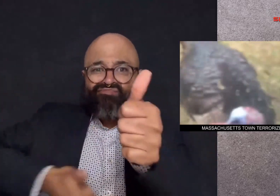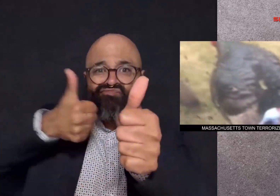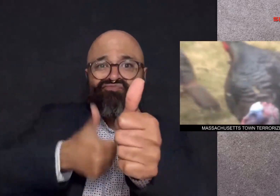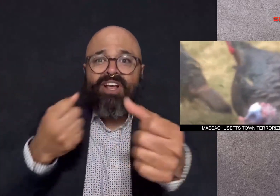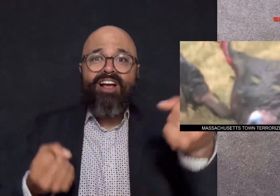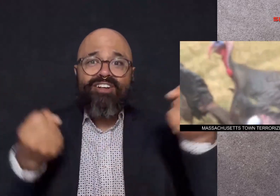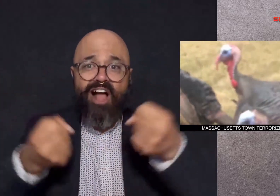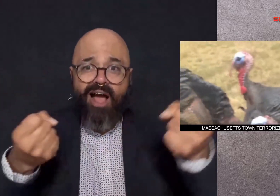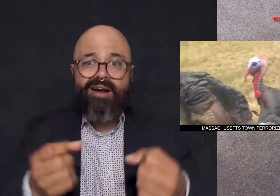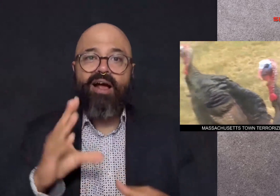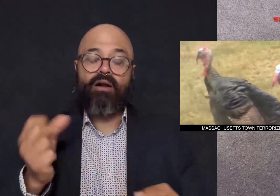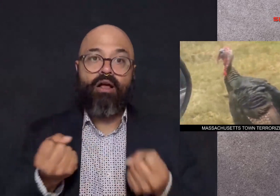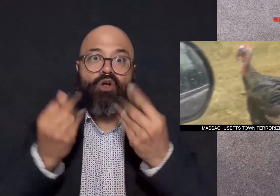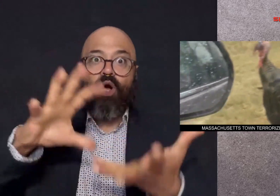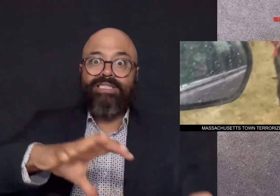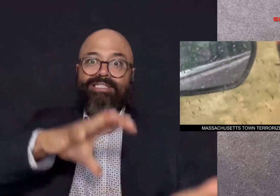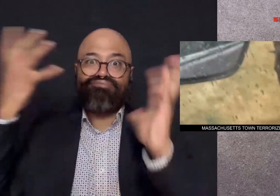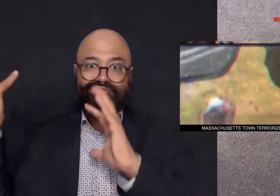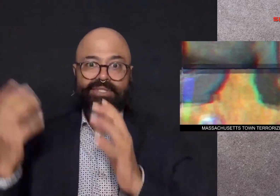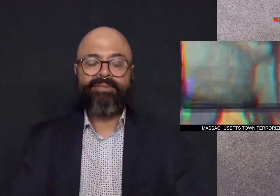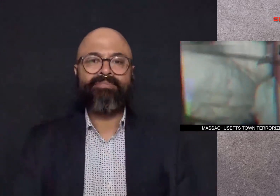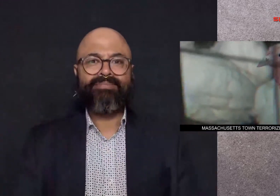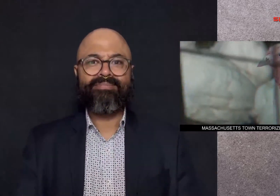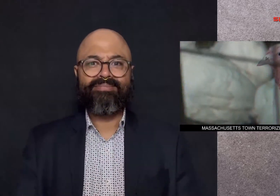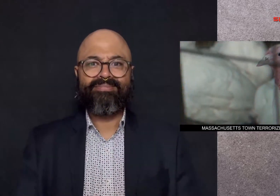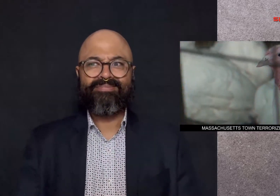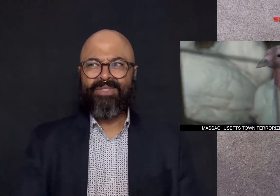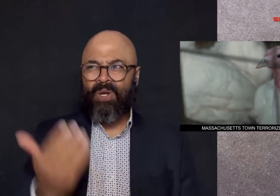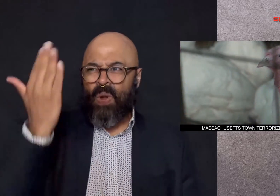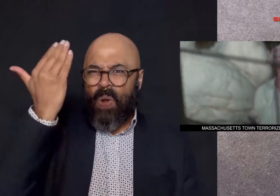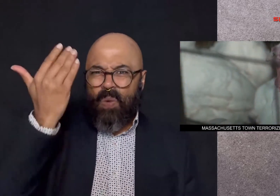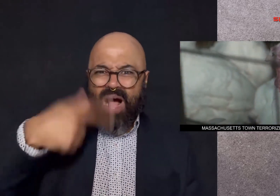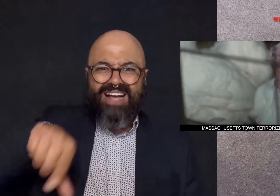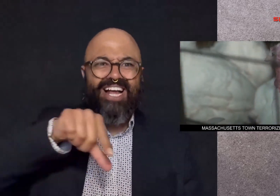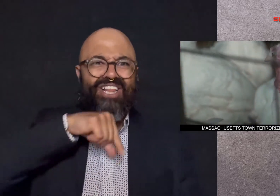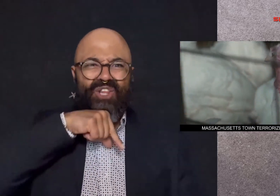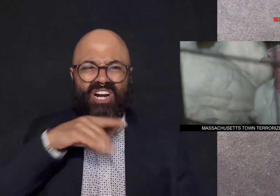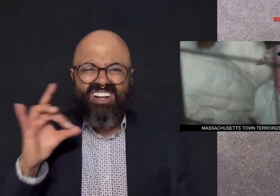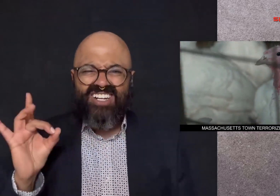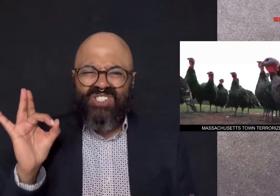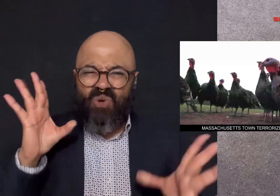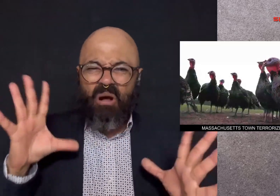chasing cars and causing chaos so why are these turkeys so cranky